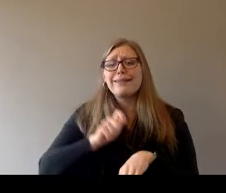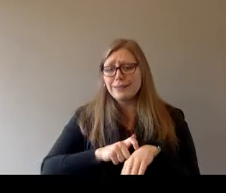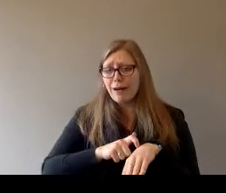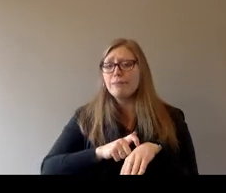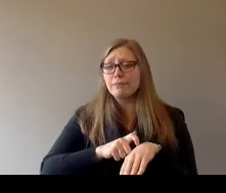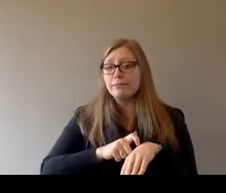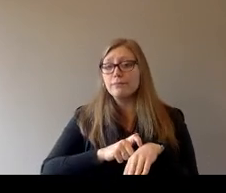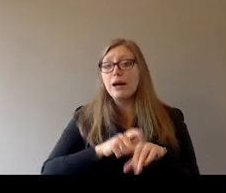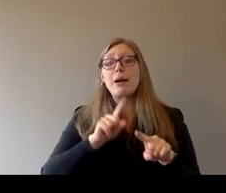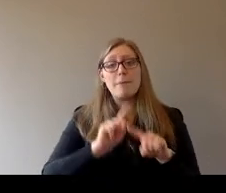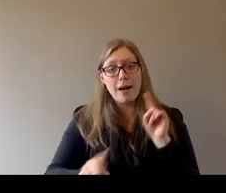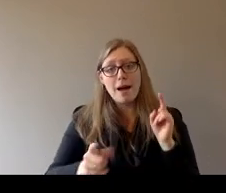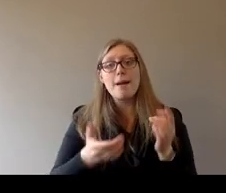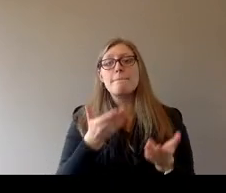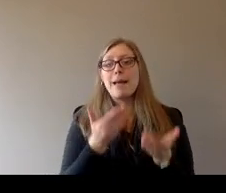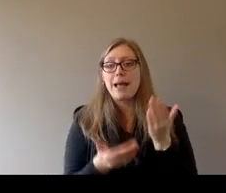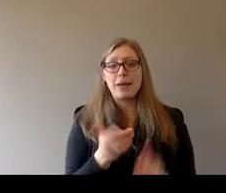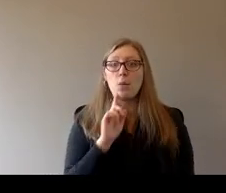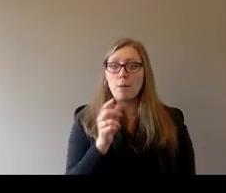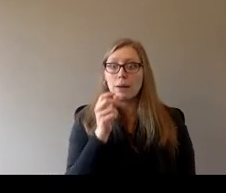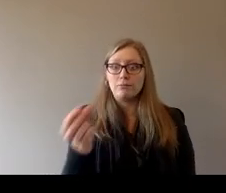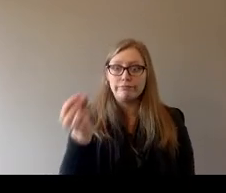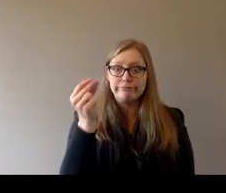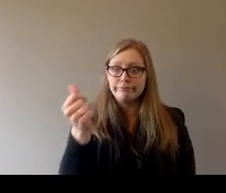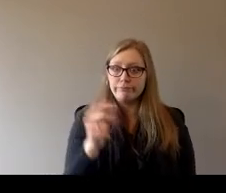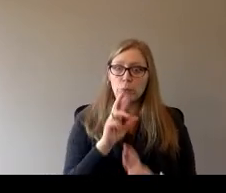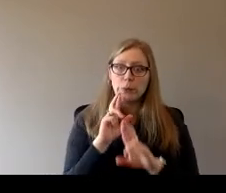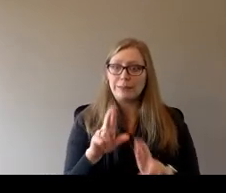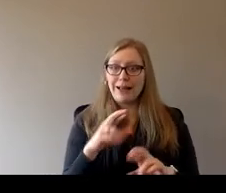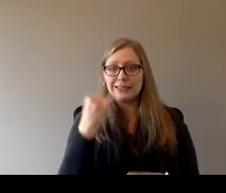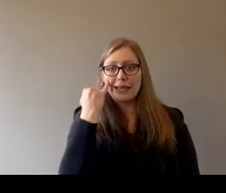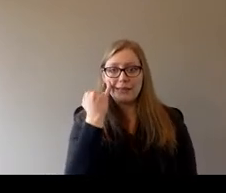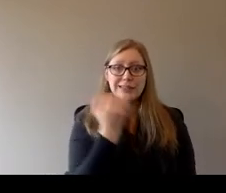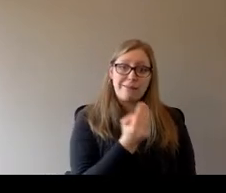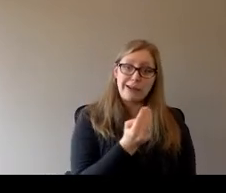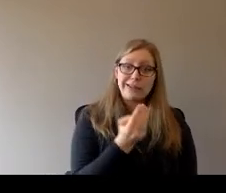It just might not be that automatic response that I will have on Tuesdays and Thursdays.